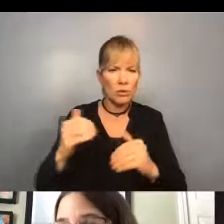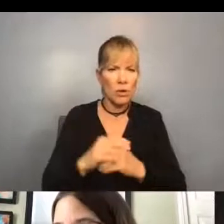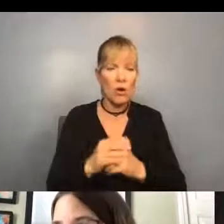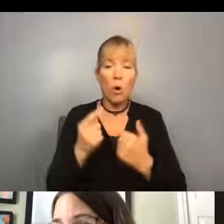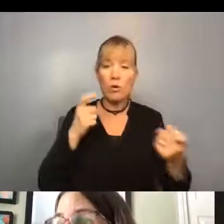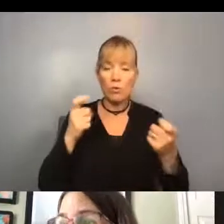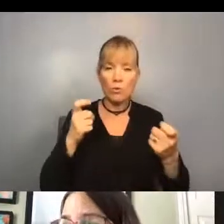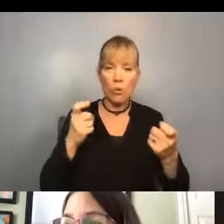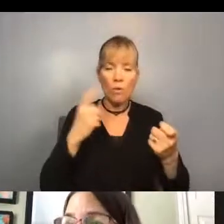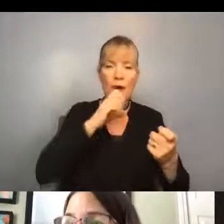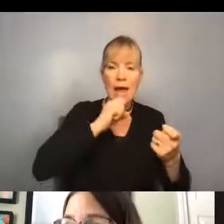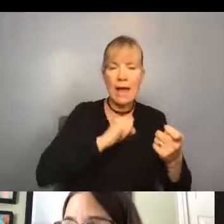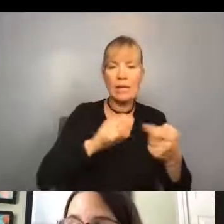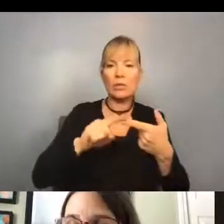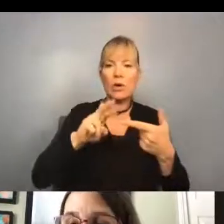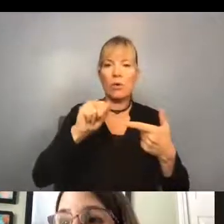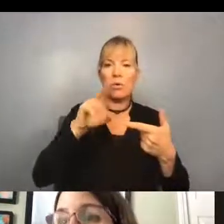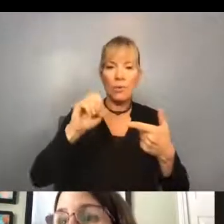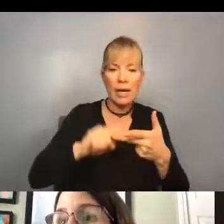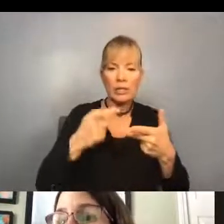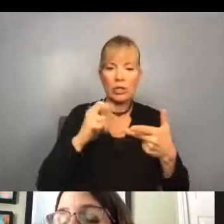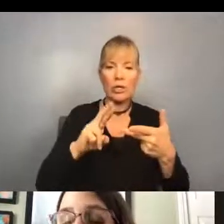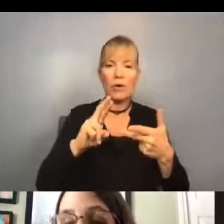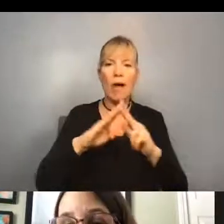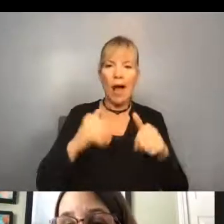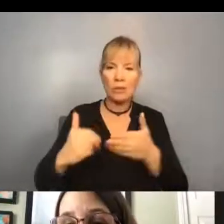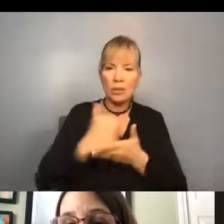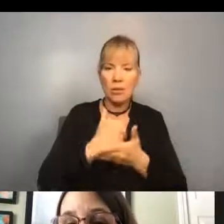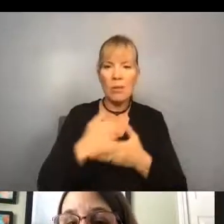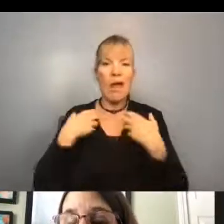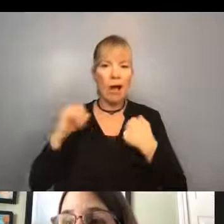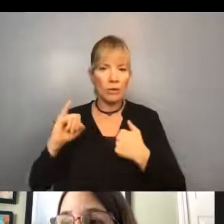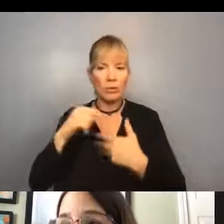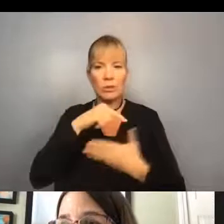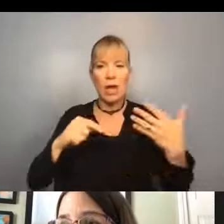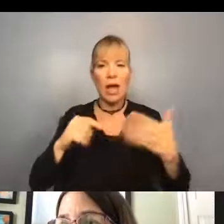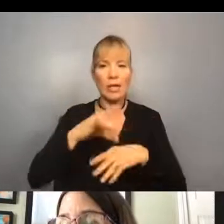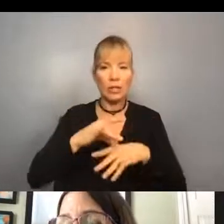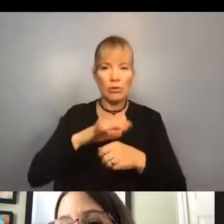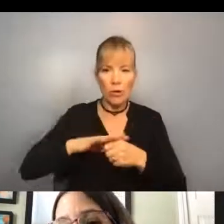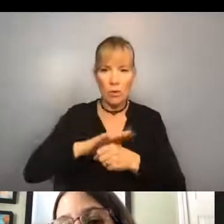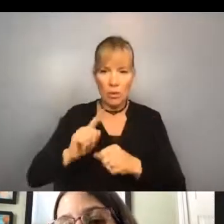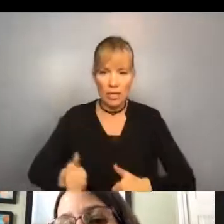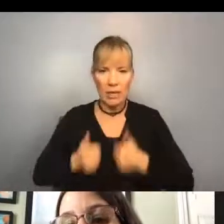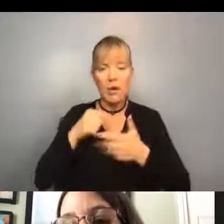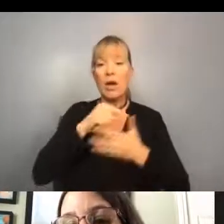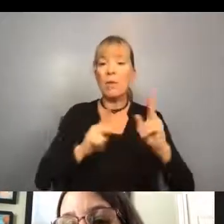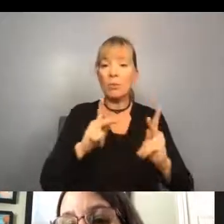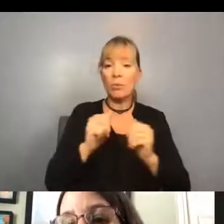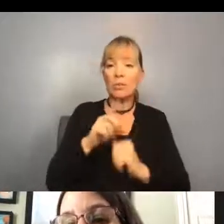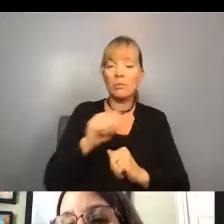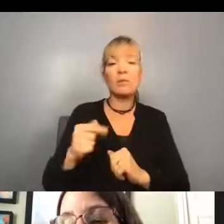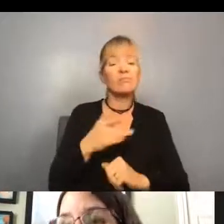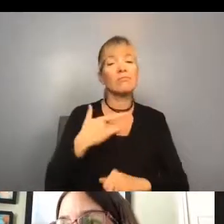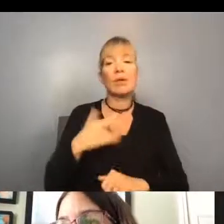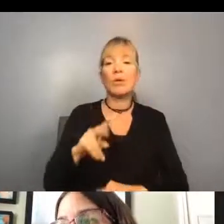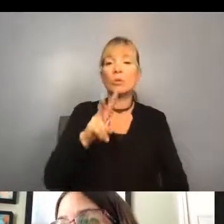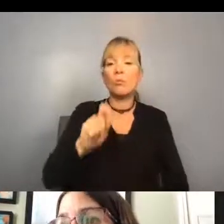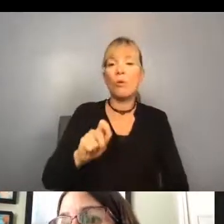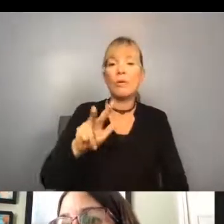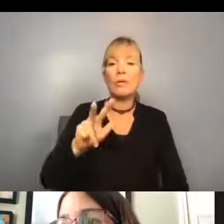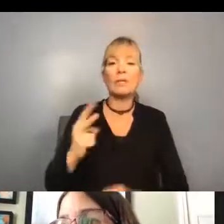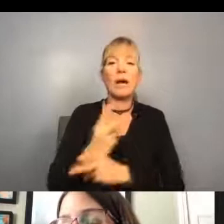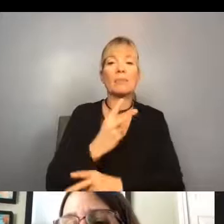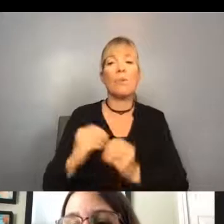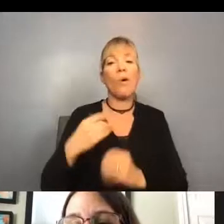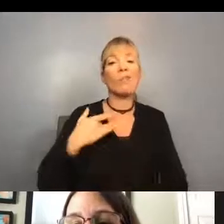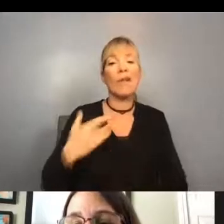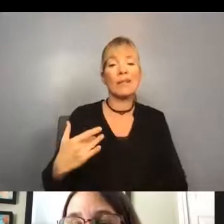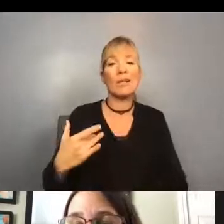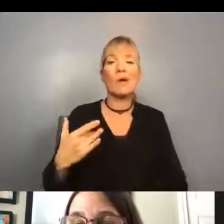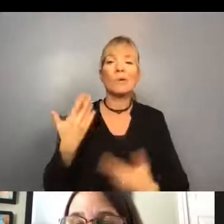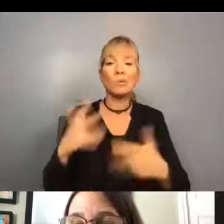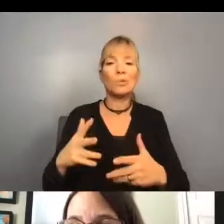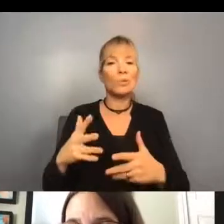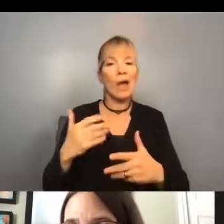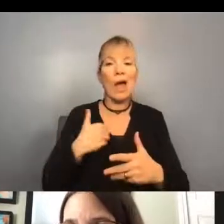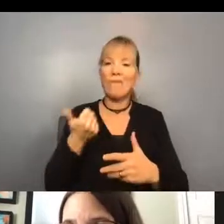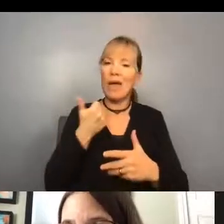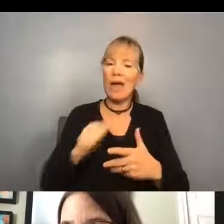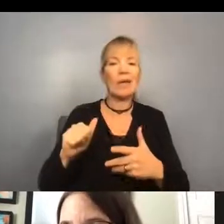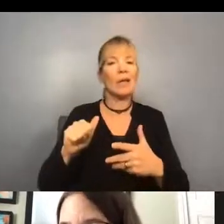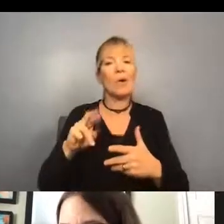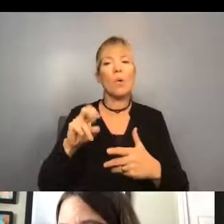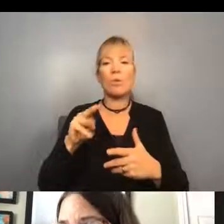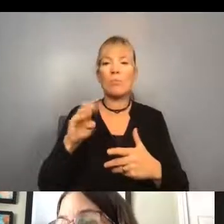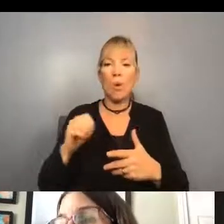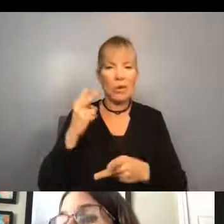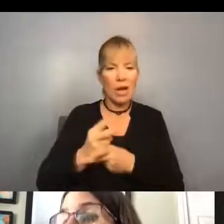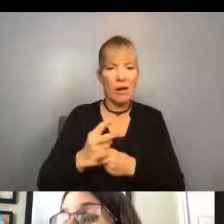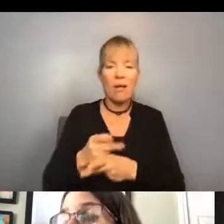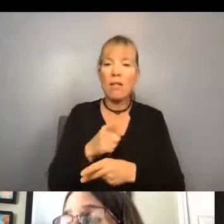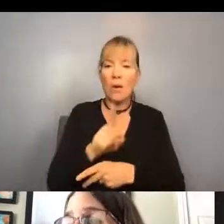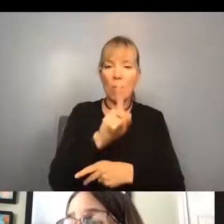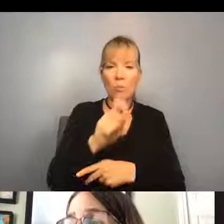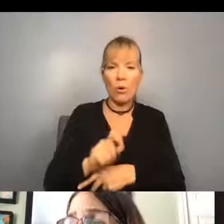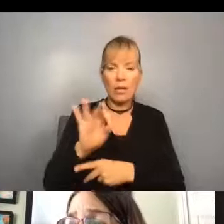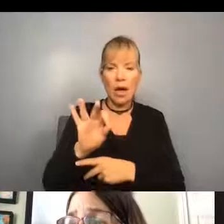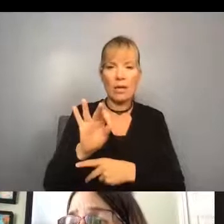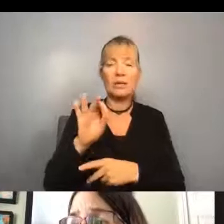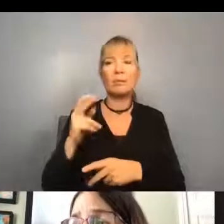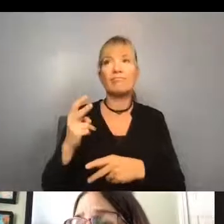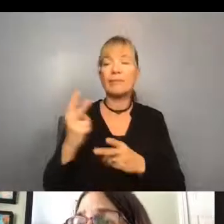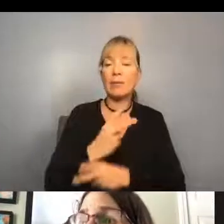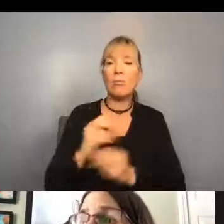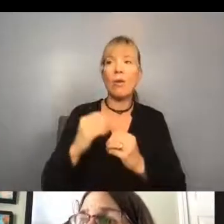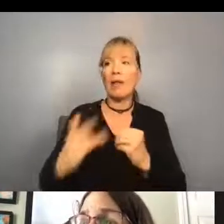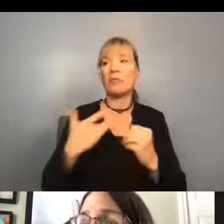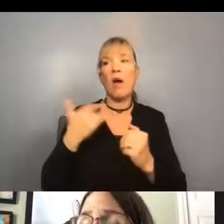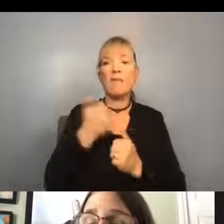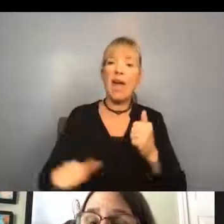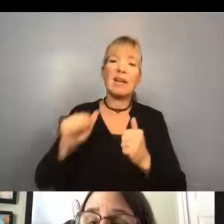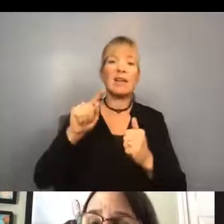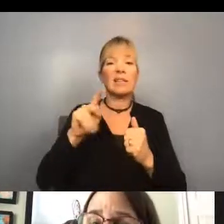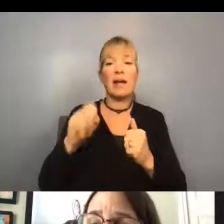visits. In terms of the odds ratios, when controlling for age, race, gender, household income, health insurance, and geographic region, people with disabilities were 2.3 times more likely to have had any remote care. They were 1.9 times more likely to have had any telehealth